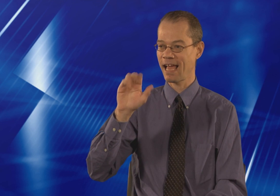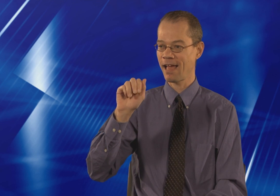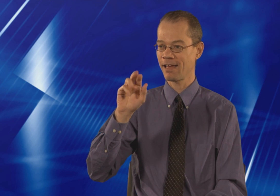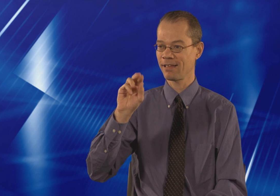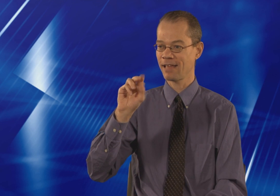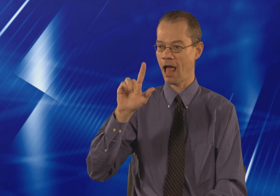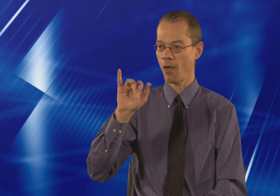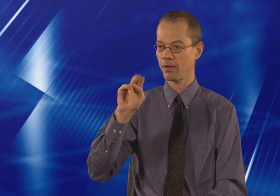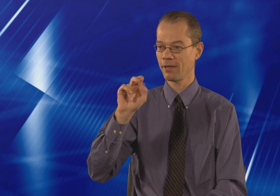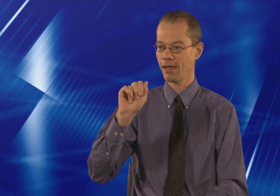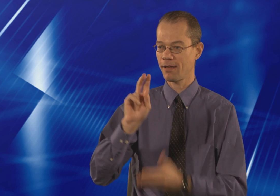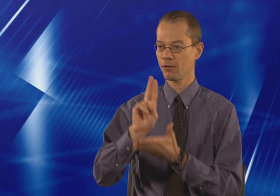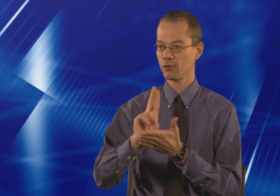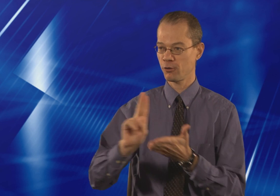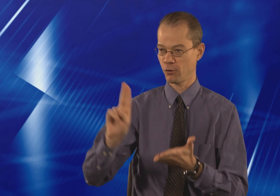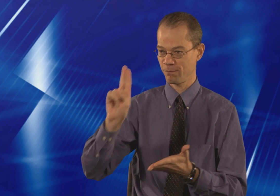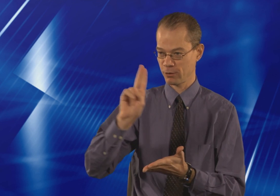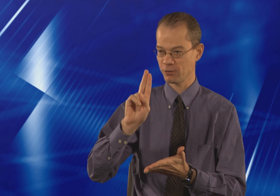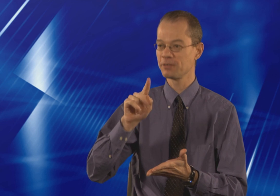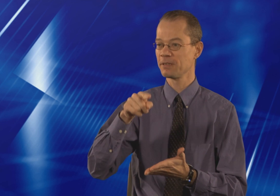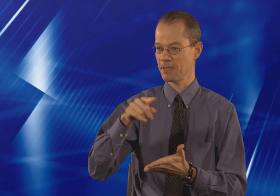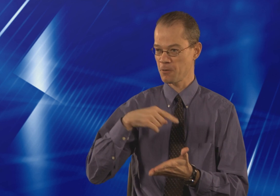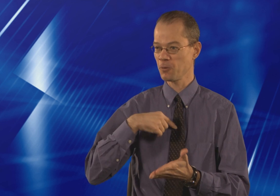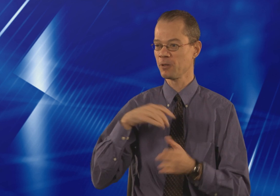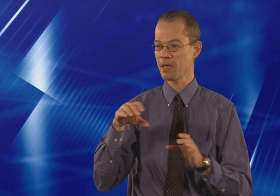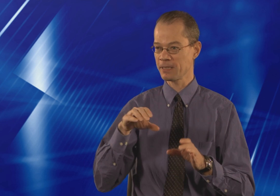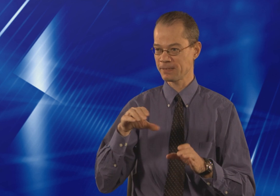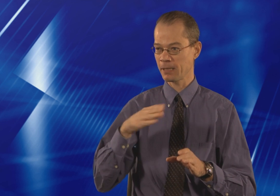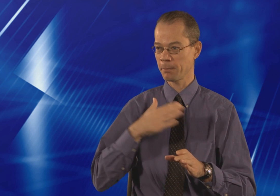I went to the East Carolina University.